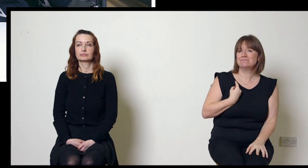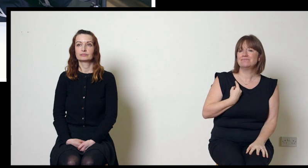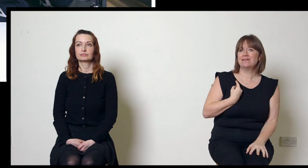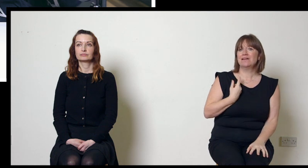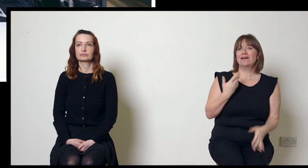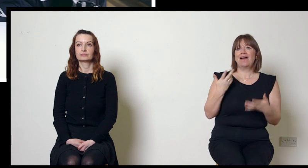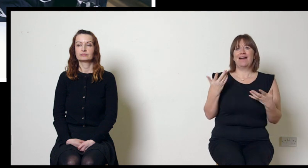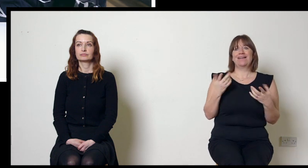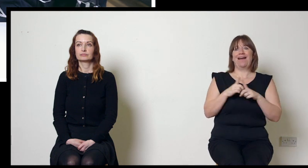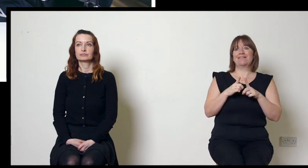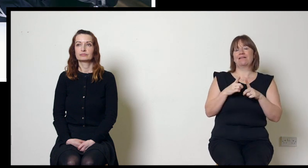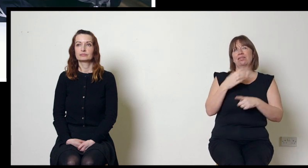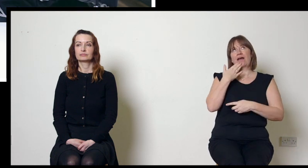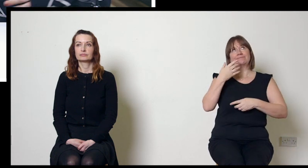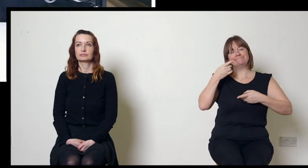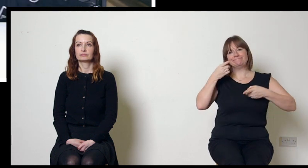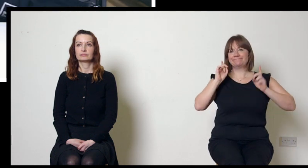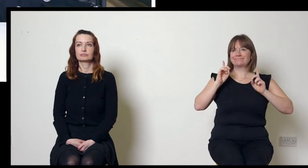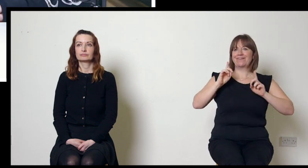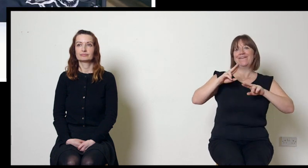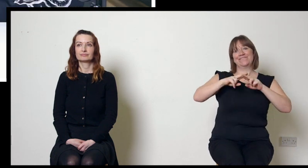And again, thankfully Fi is also like